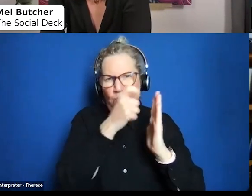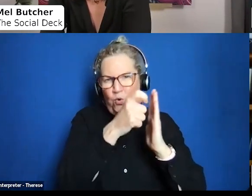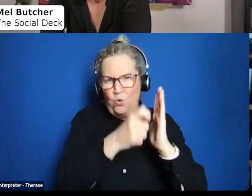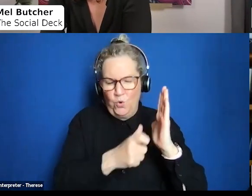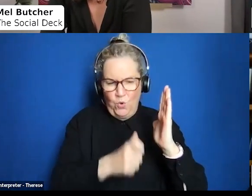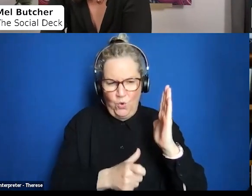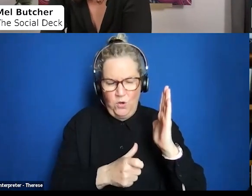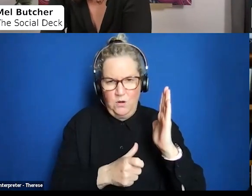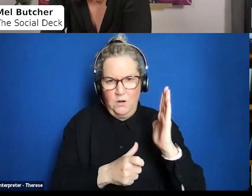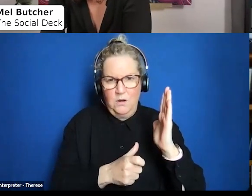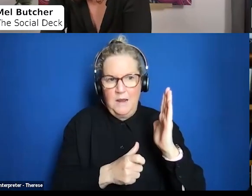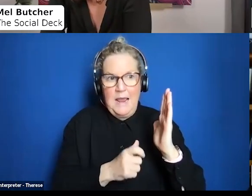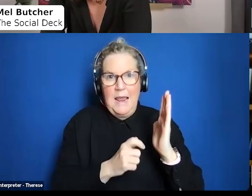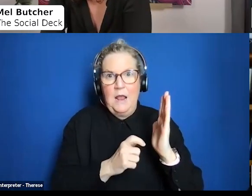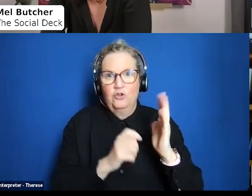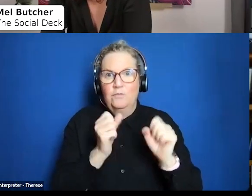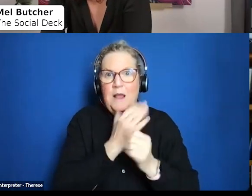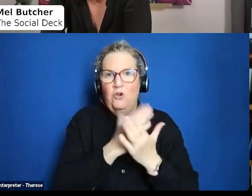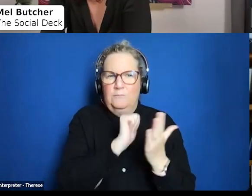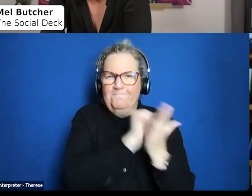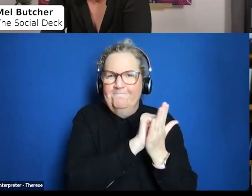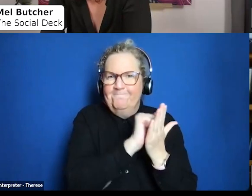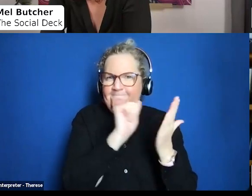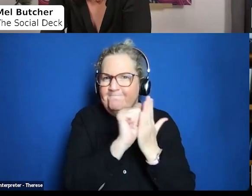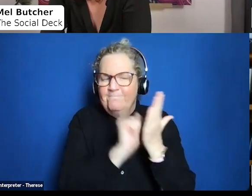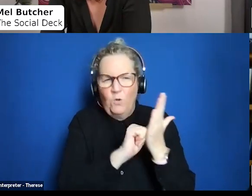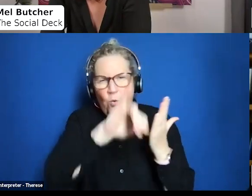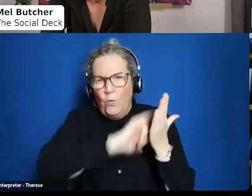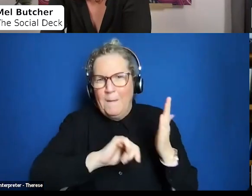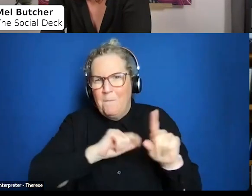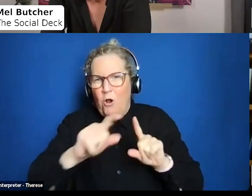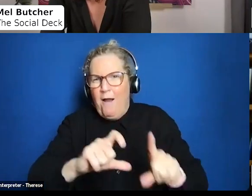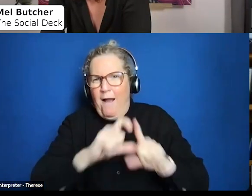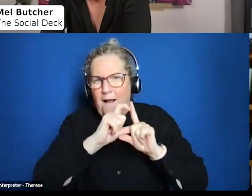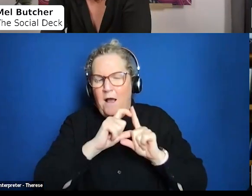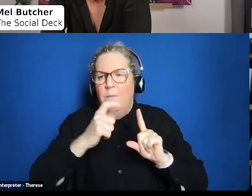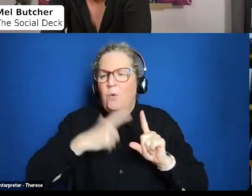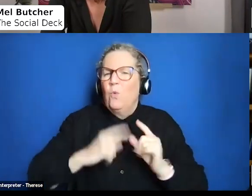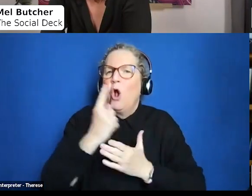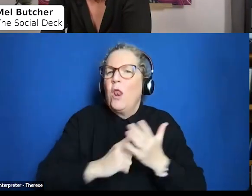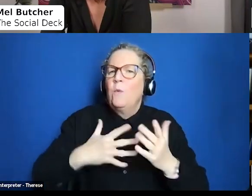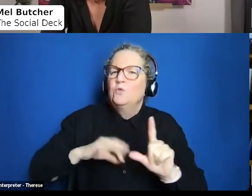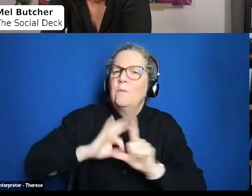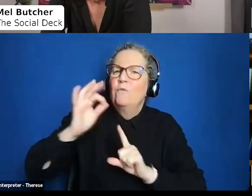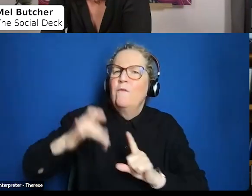to get right in regards to making sure it's only used to improve the life of people living with disability?